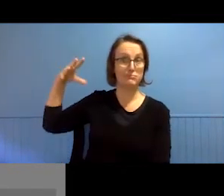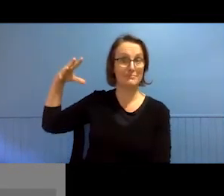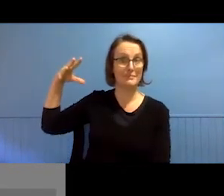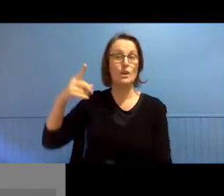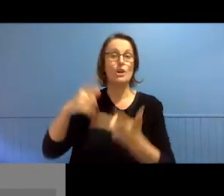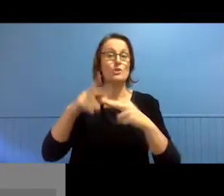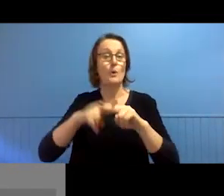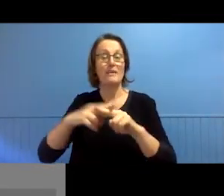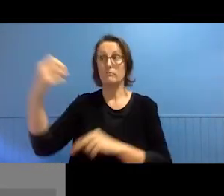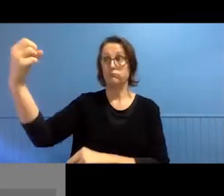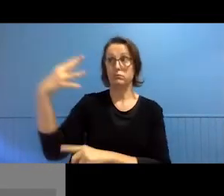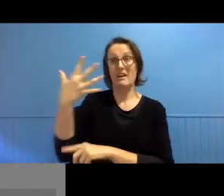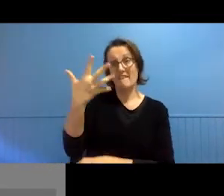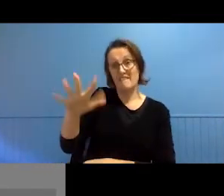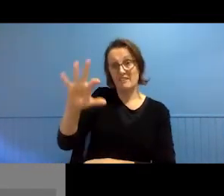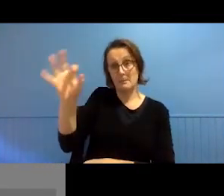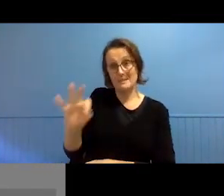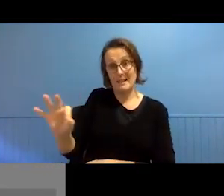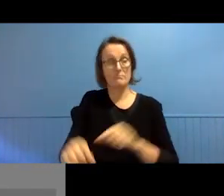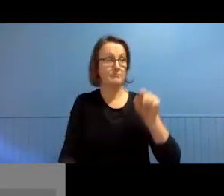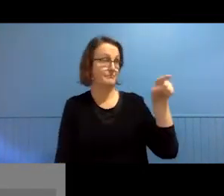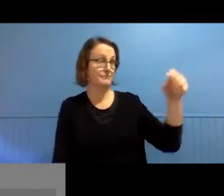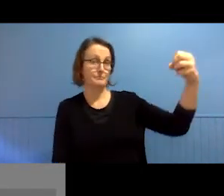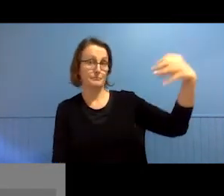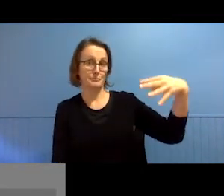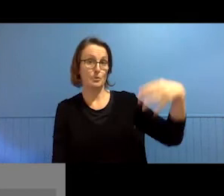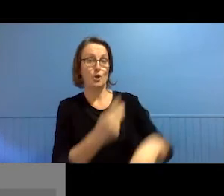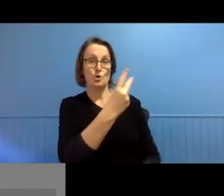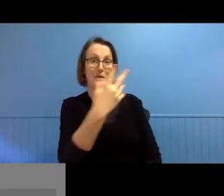key-light is 50%, your fill-light is at 25%, and your back-light needs to